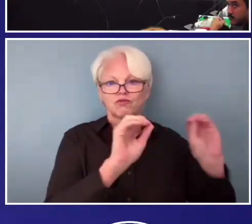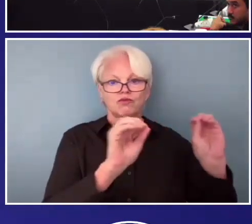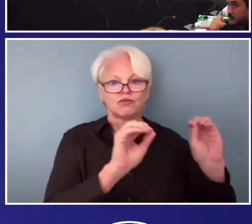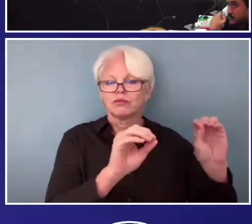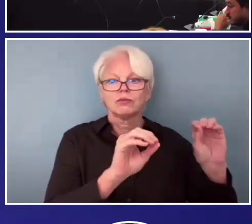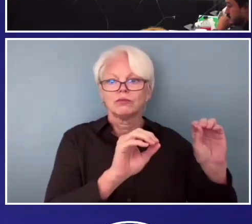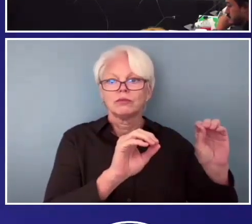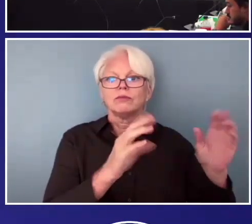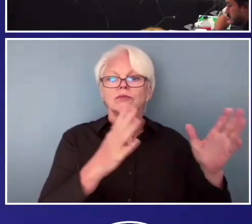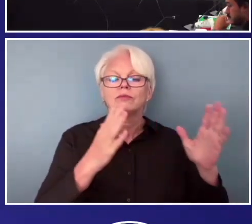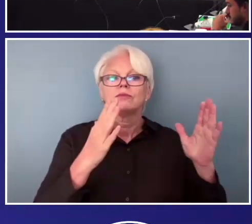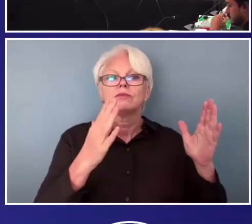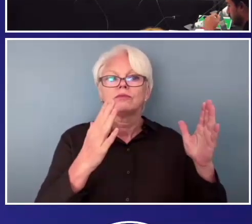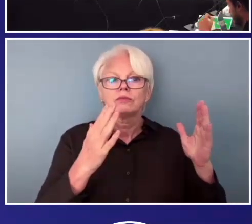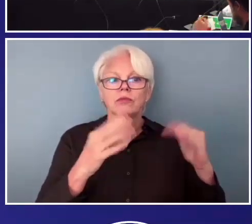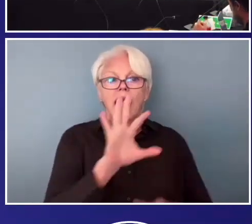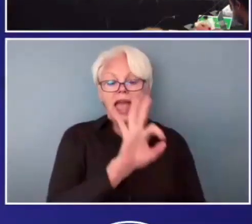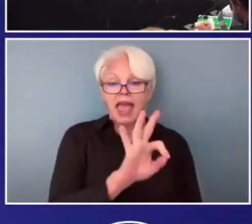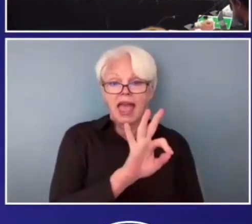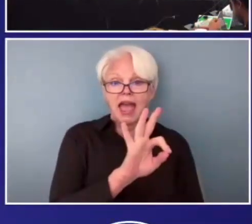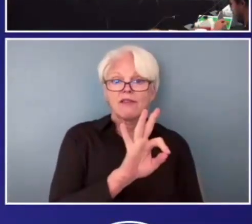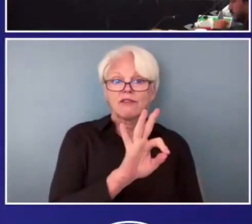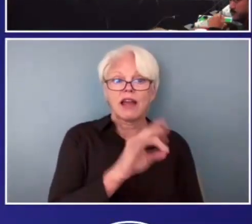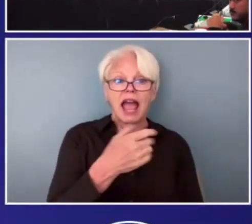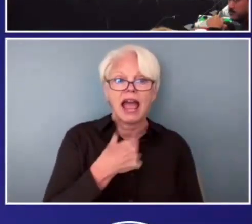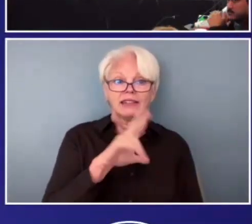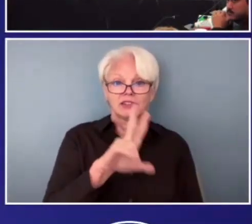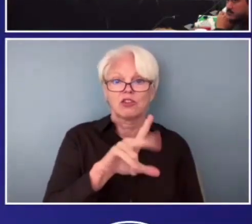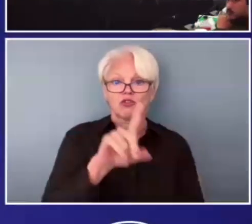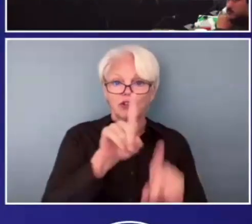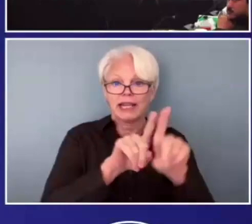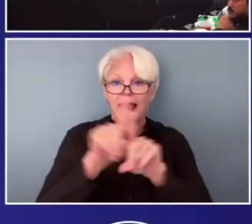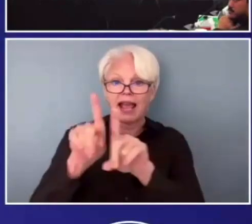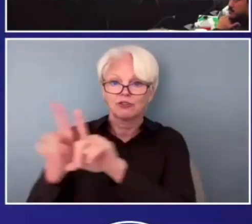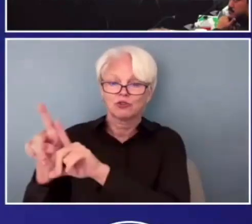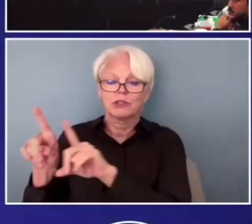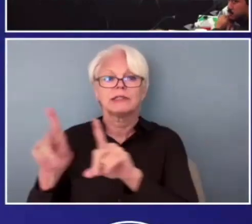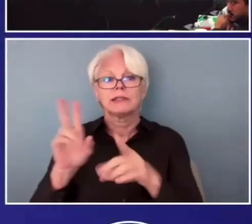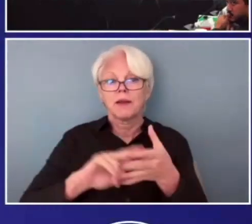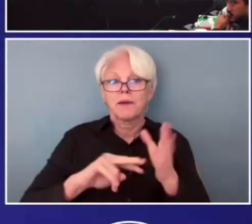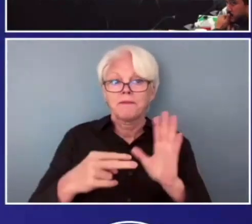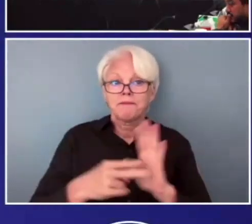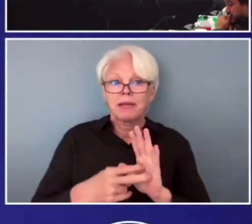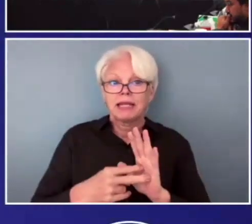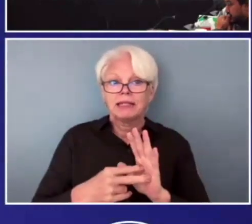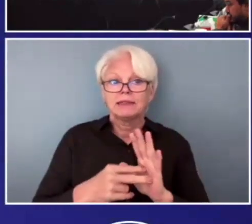And (f) has three asterisks, which, which means this is provision (f)